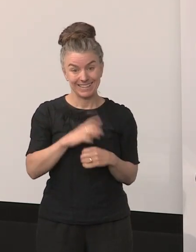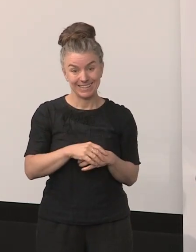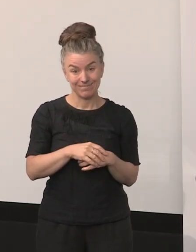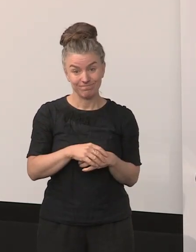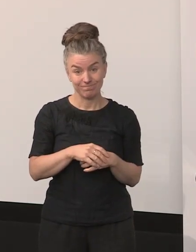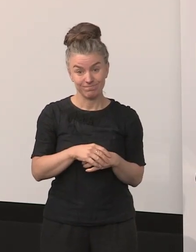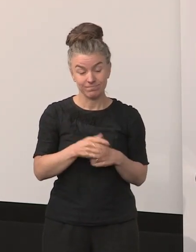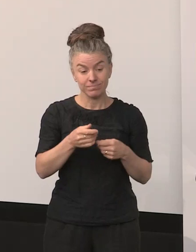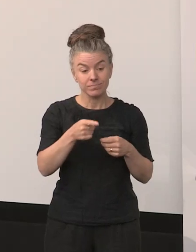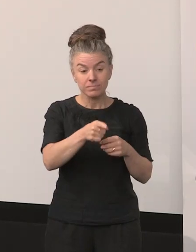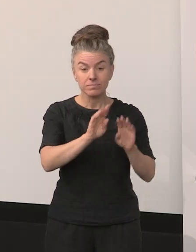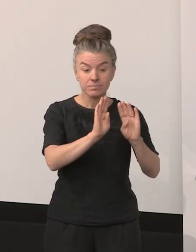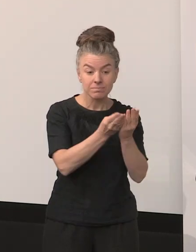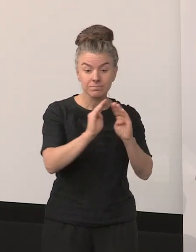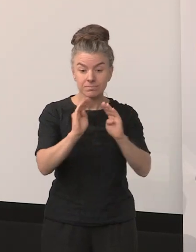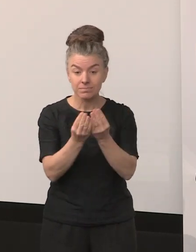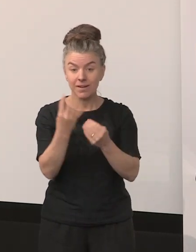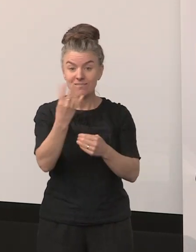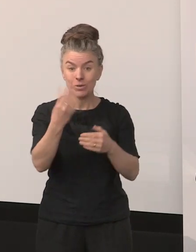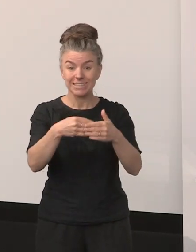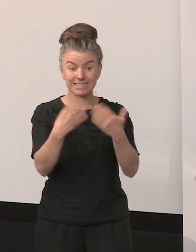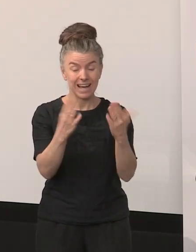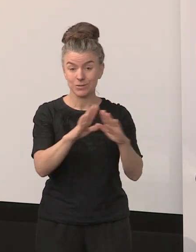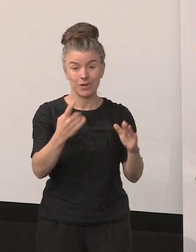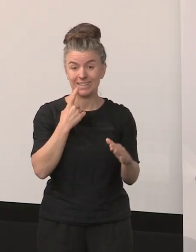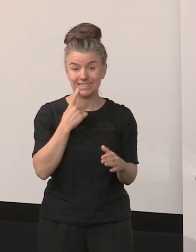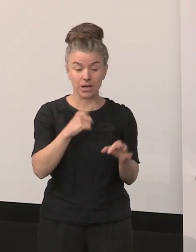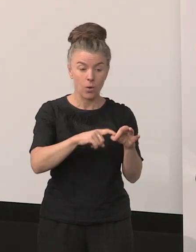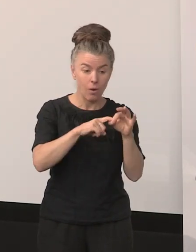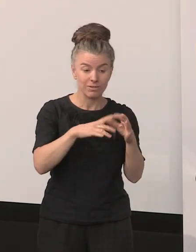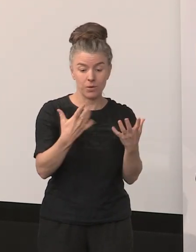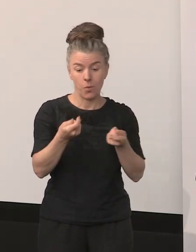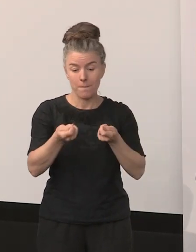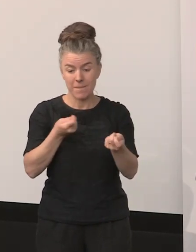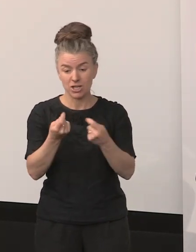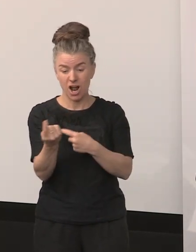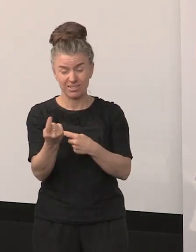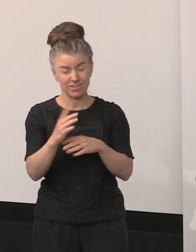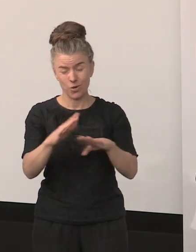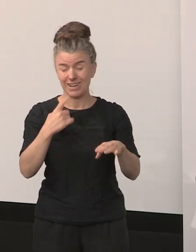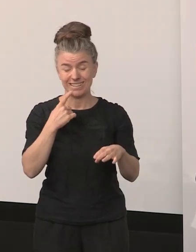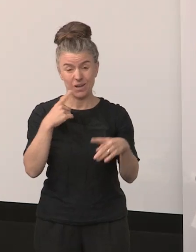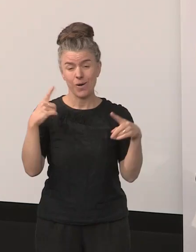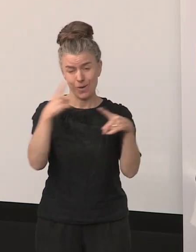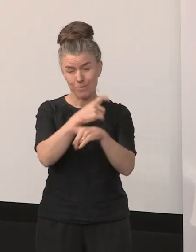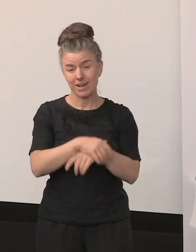it was a good outcome again. You know, there are challenges in running these managed